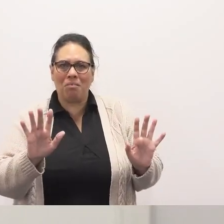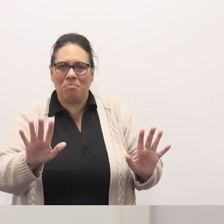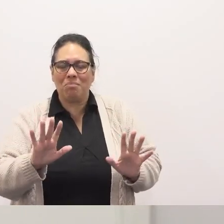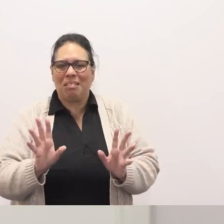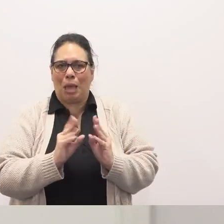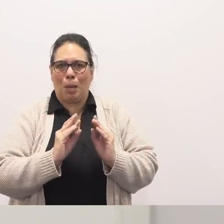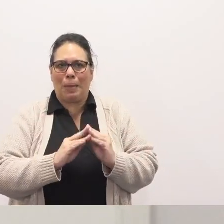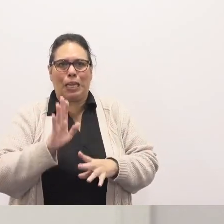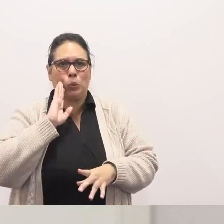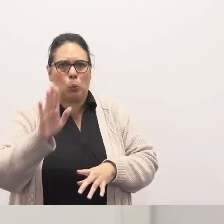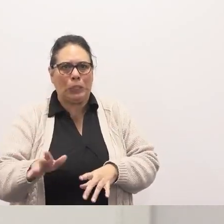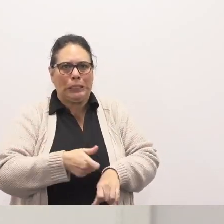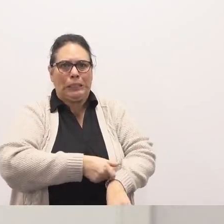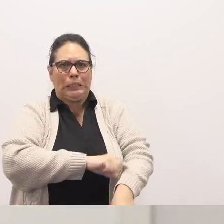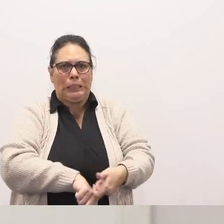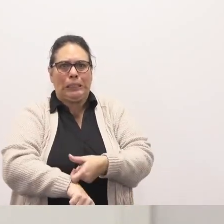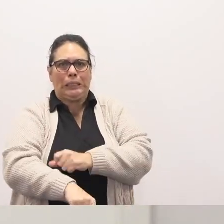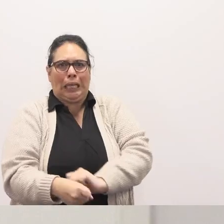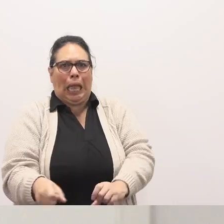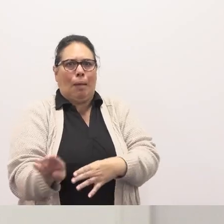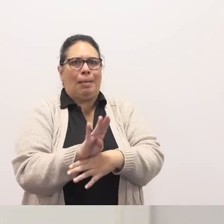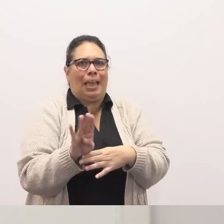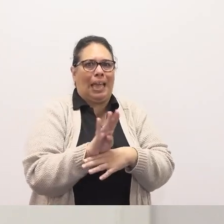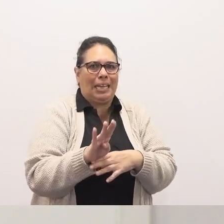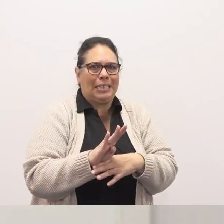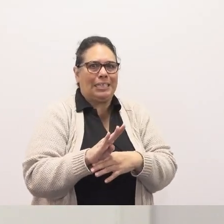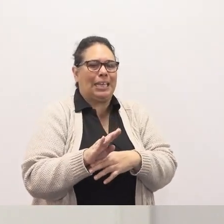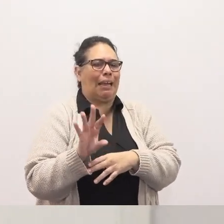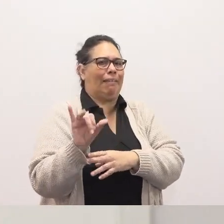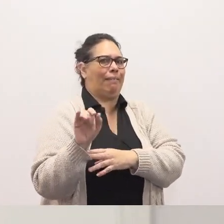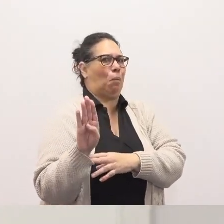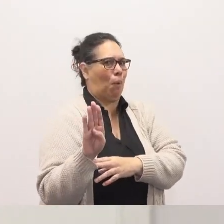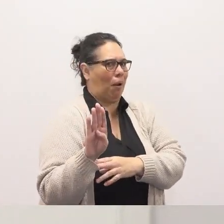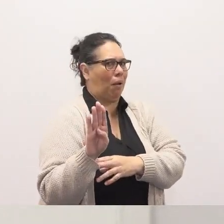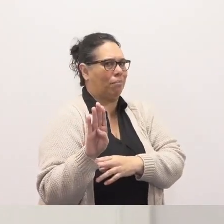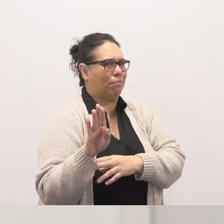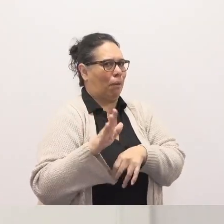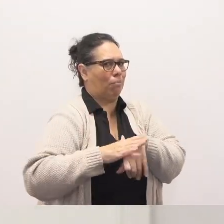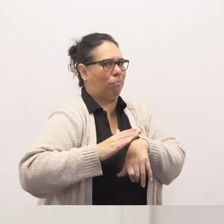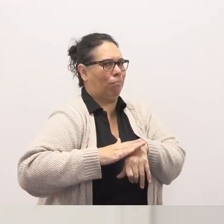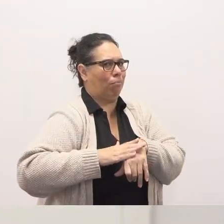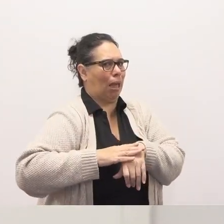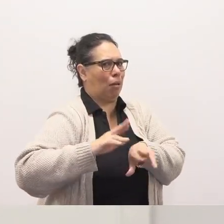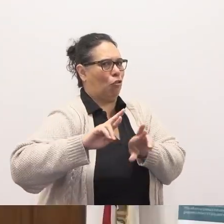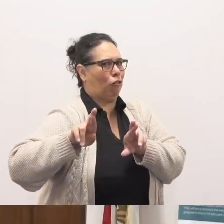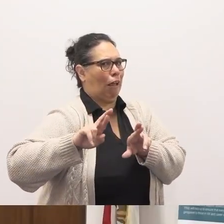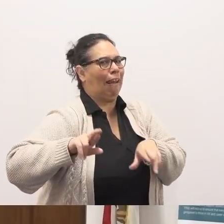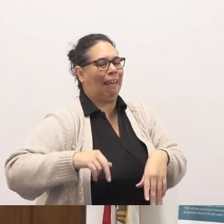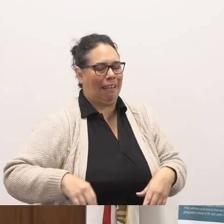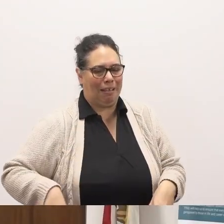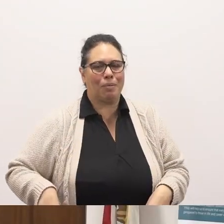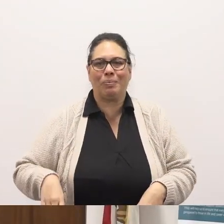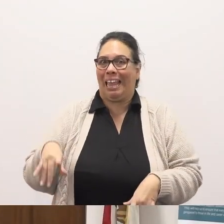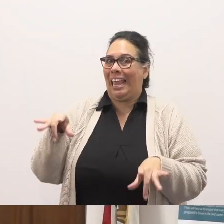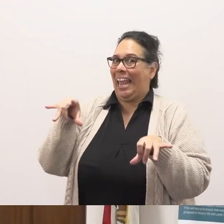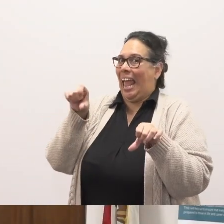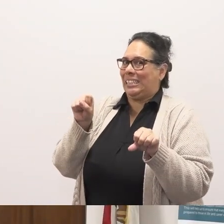to get busier as we head into the month of February. Yes. You may remember that we did adopt